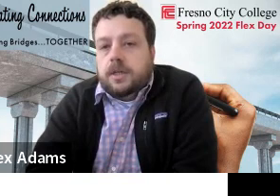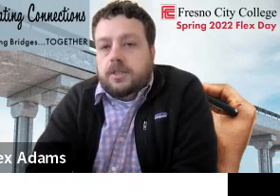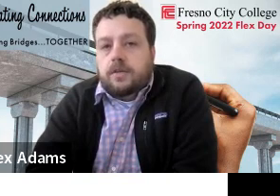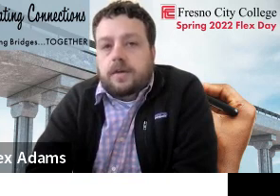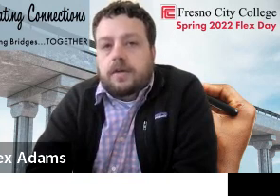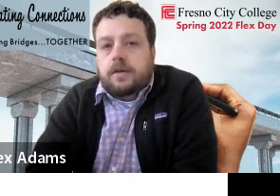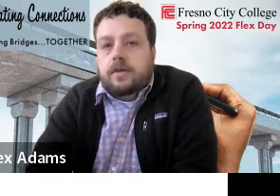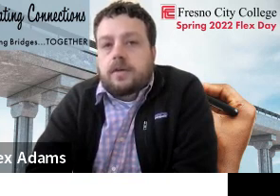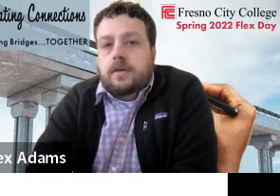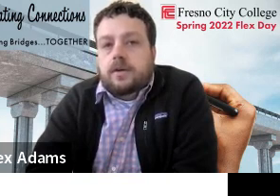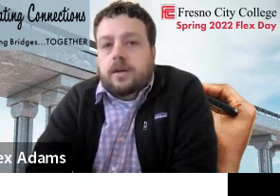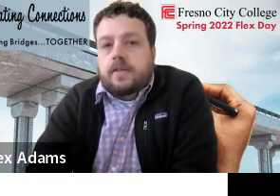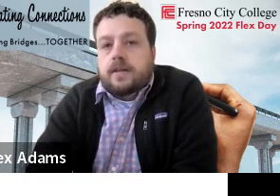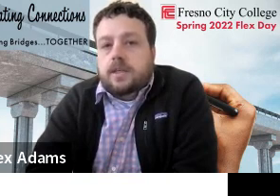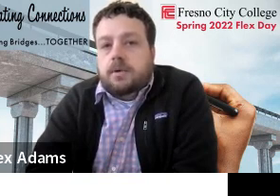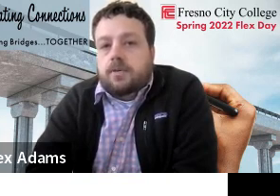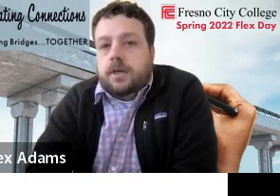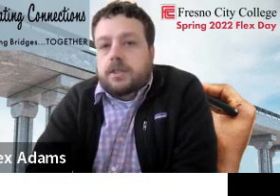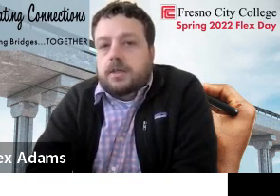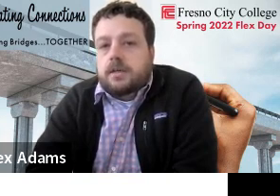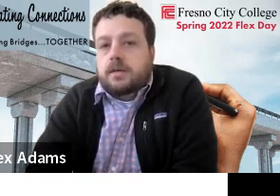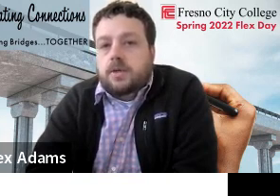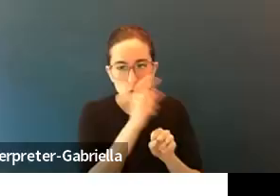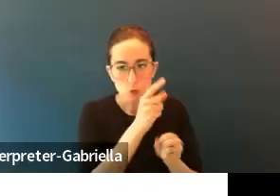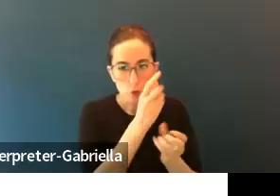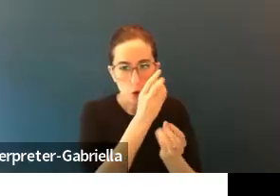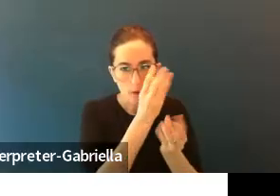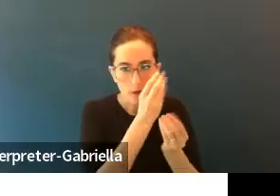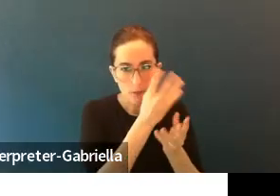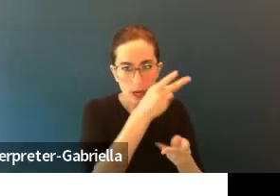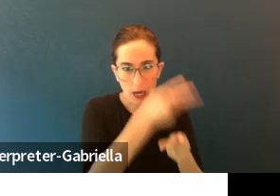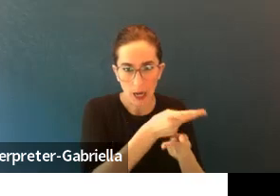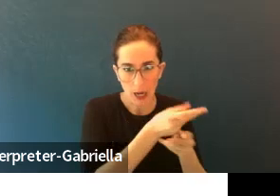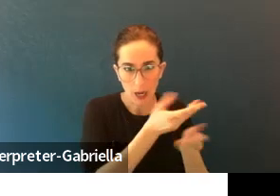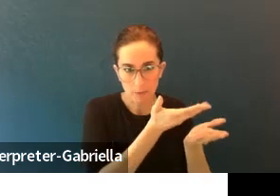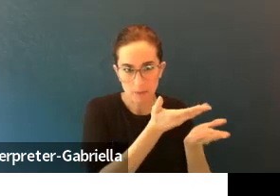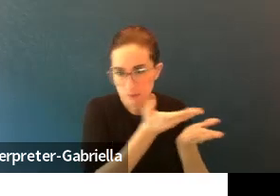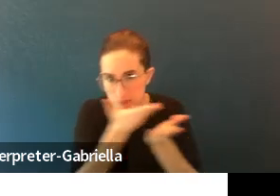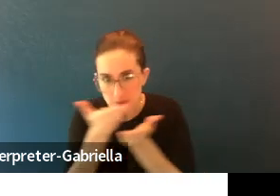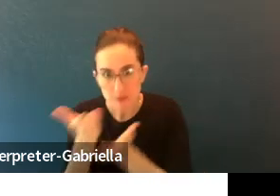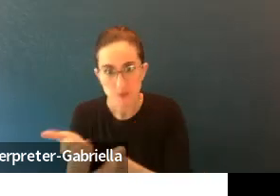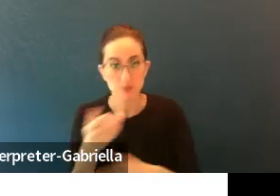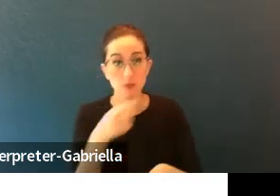sure that you're getting that same information and we can see that filters that will be described.